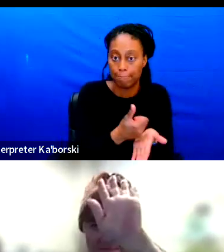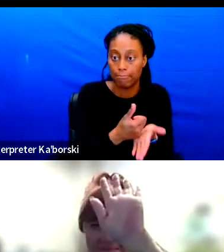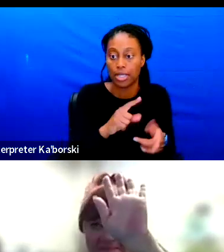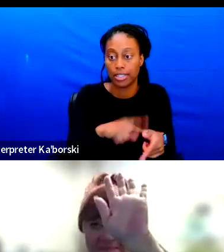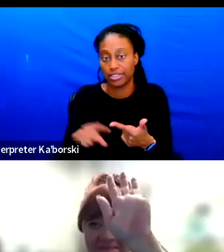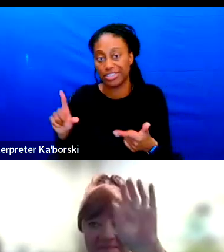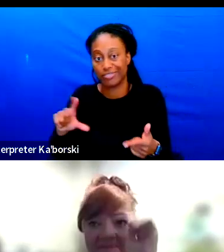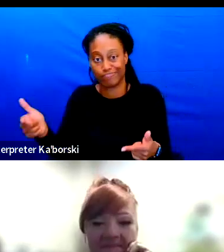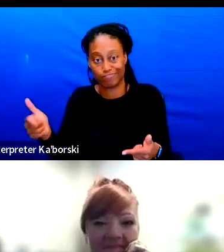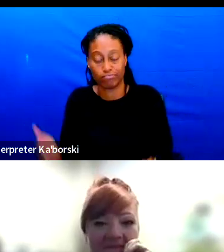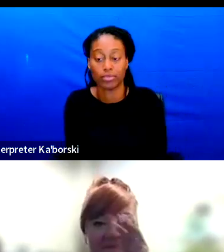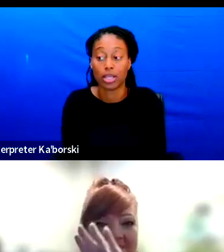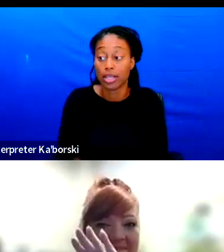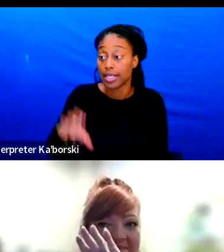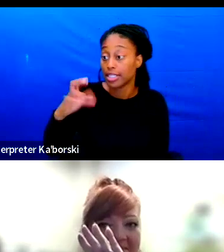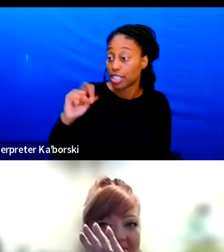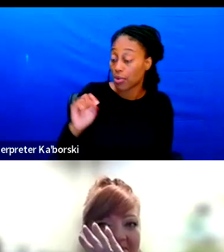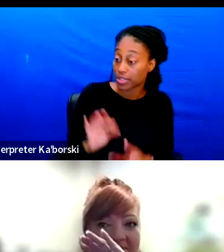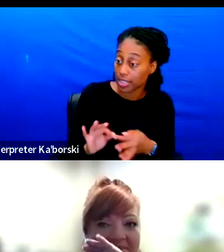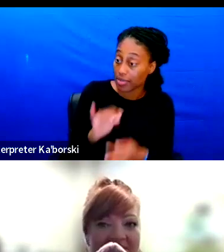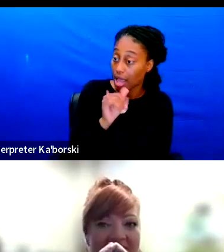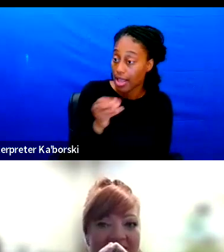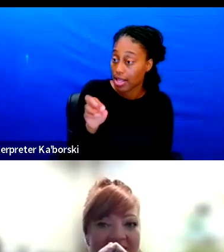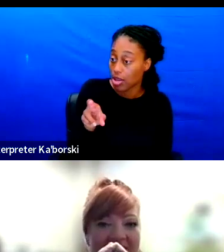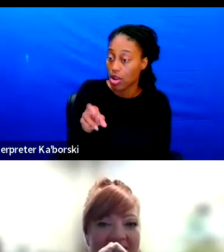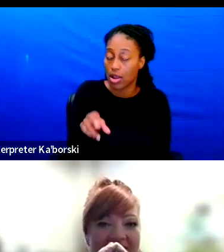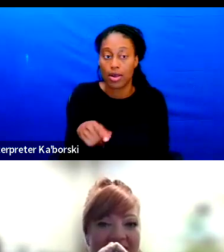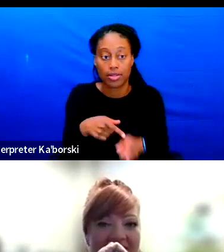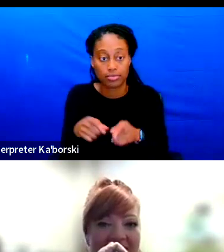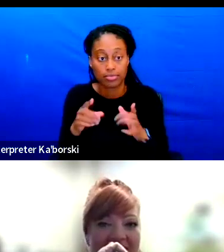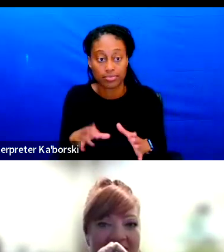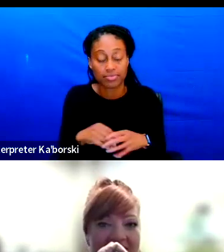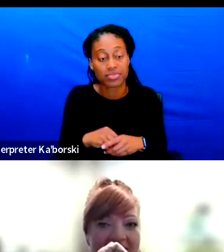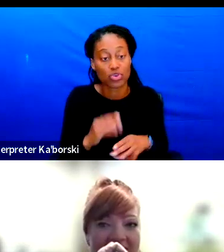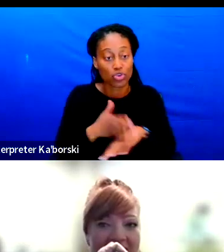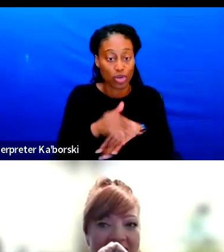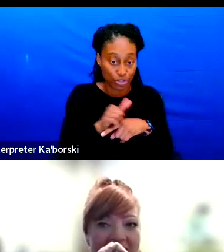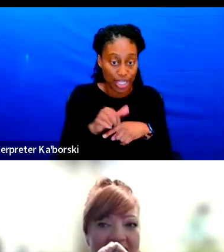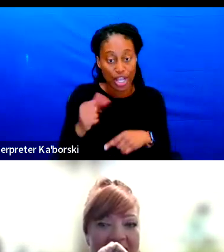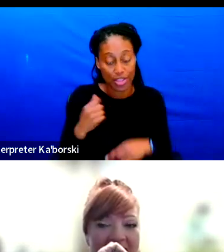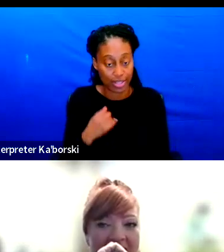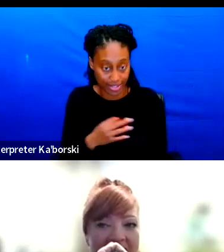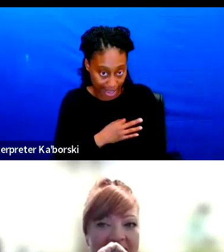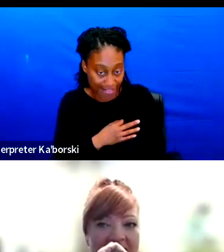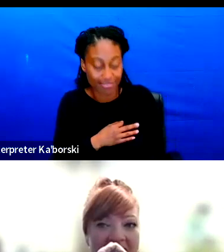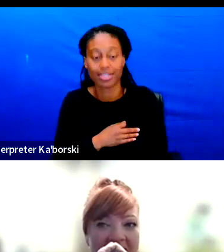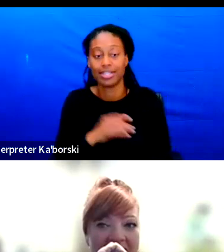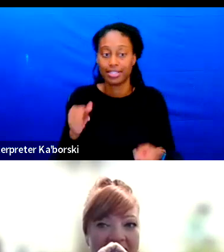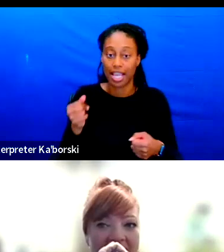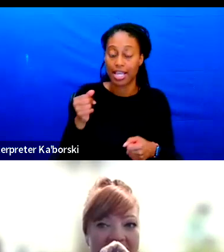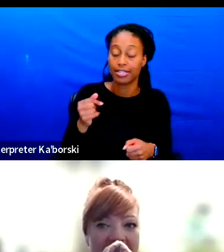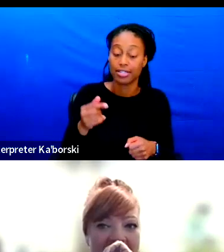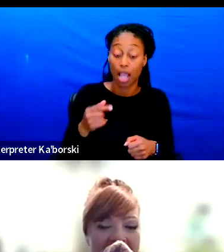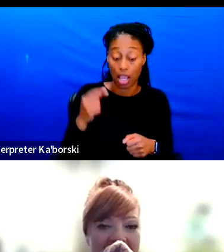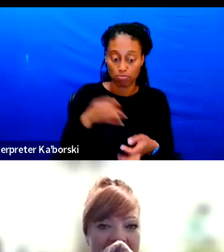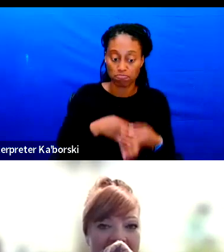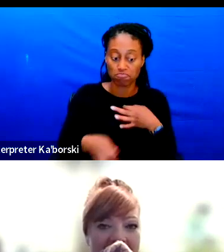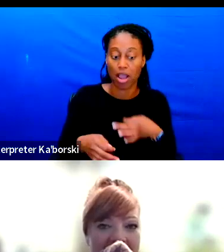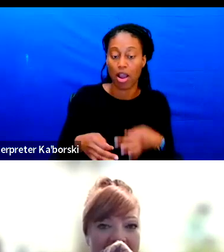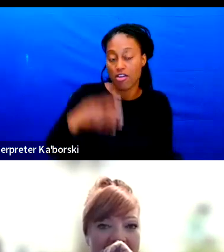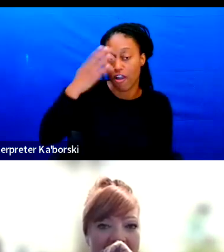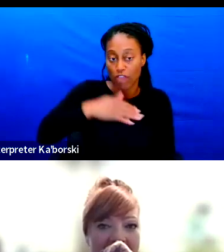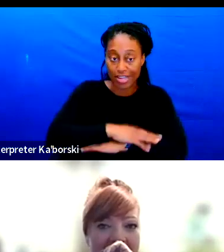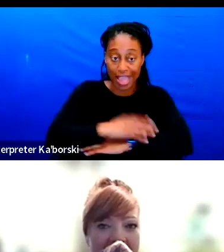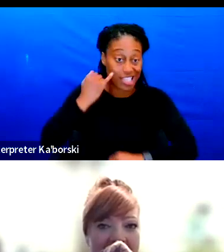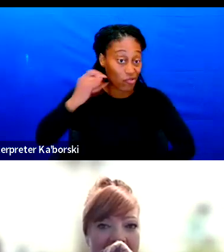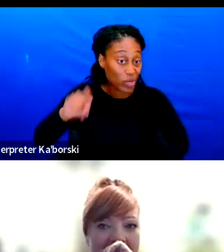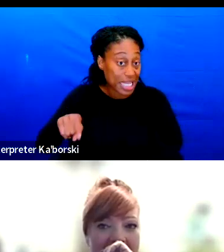Adam Ayers w/ APRIL: Yeah, some in the chat. We we're saying we have an eye on our specialists in the office. However, we cross train other staff that can cover the front desk whenever needed. That's to read a period to everyone and